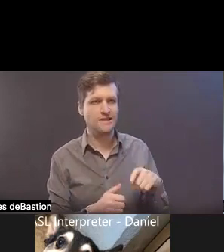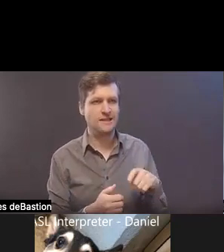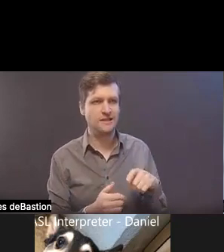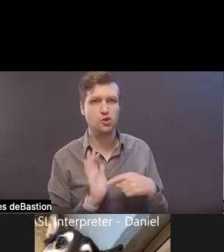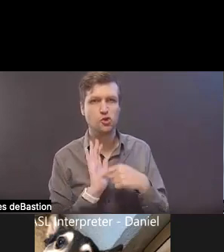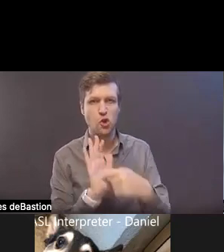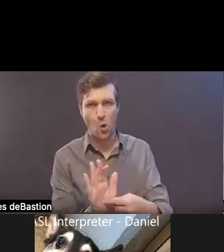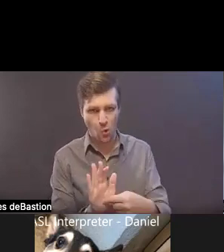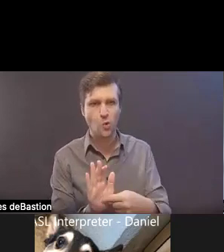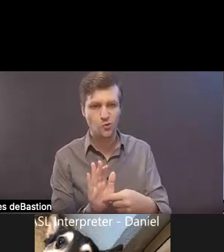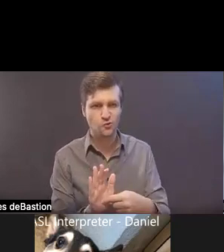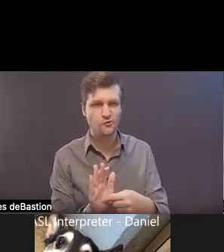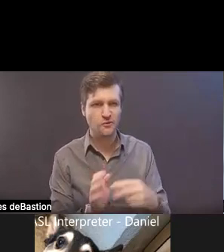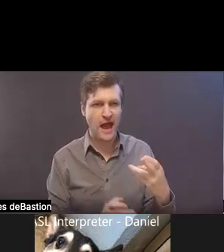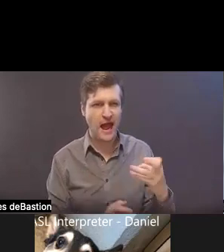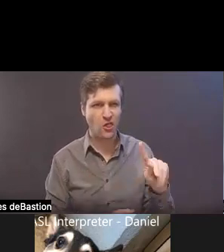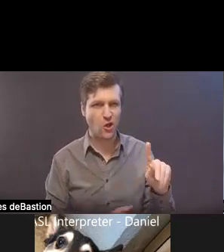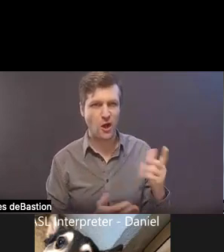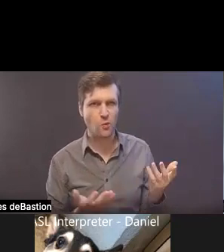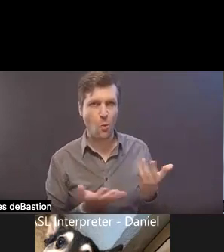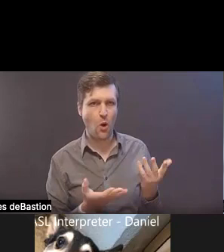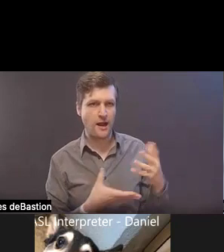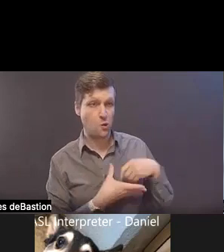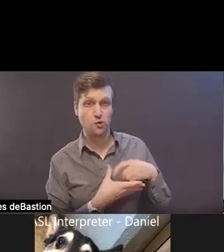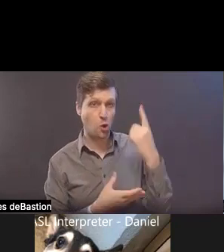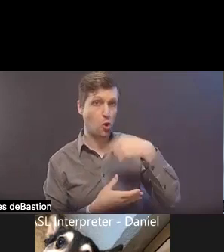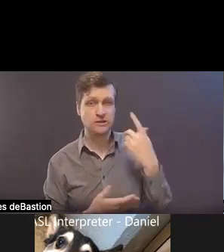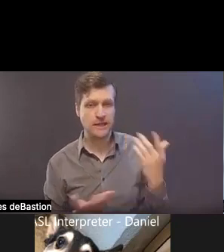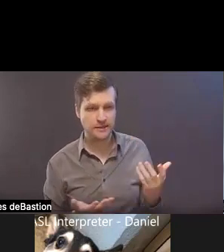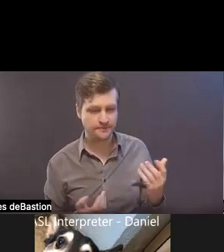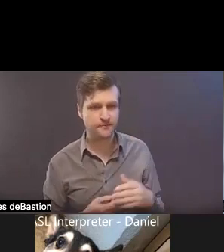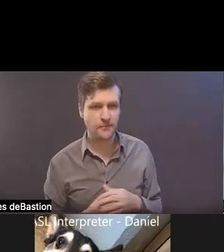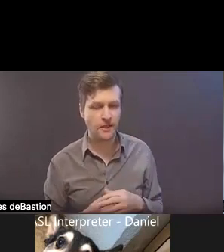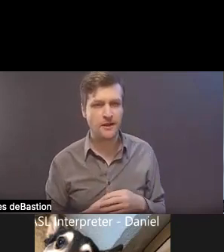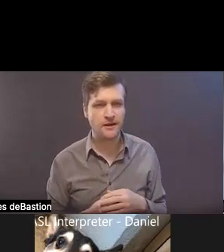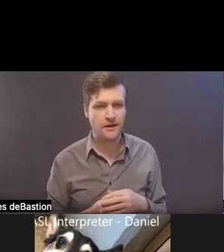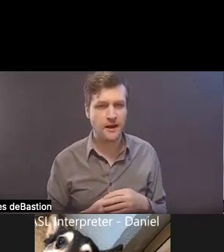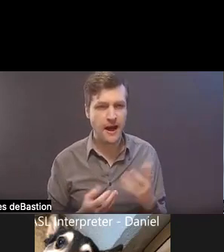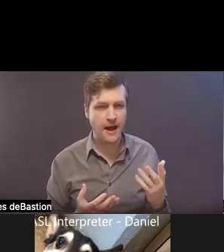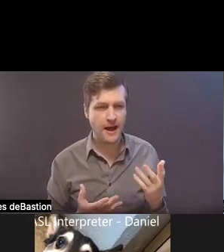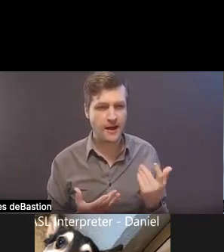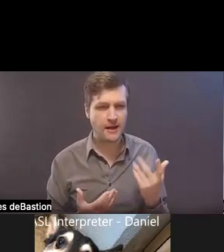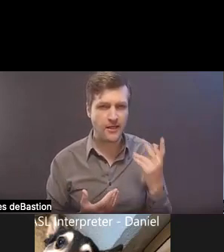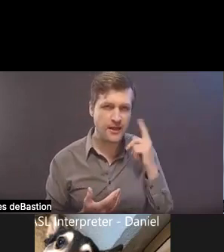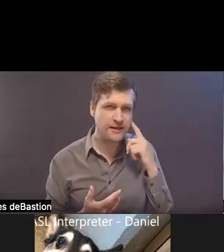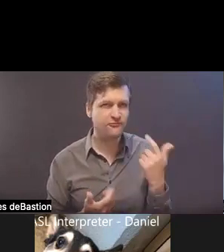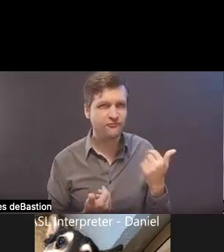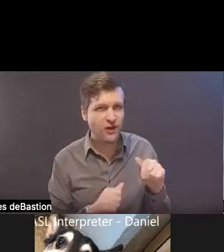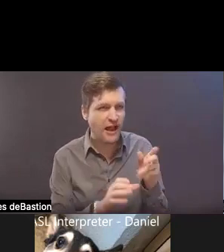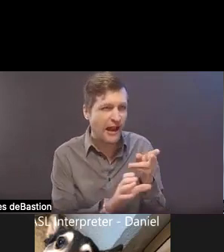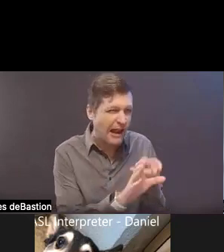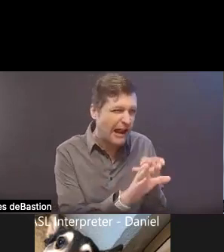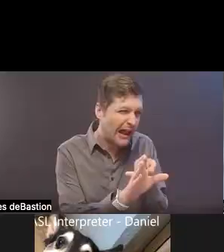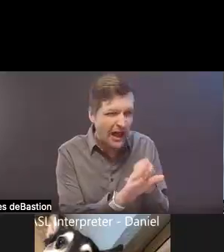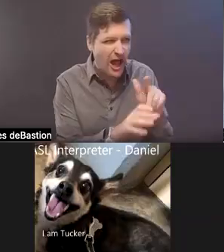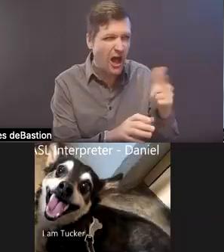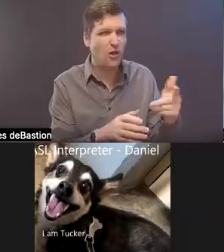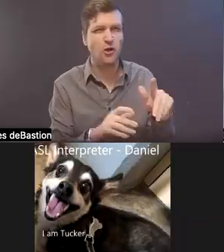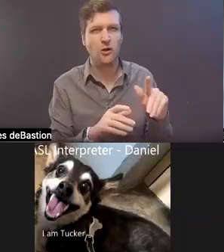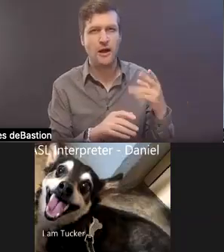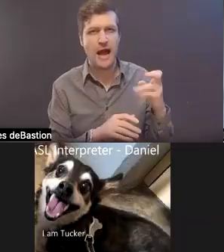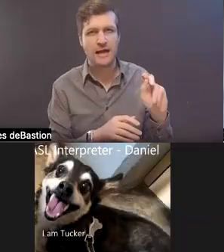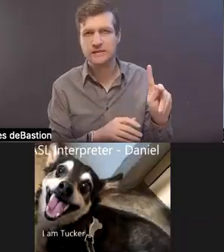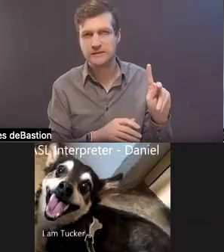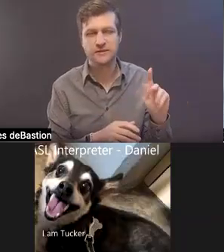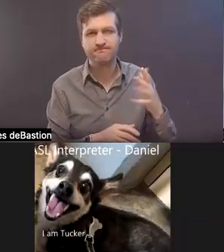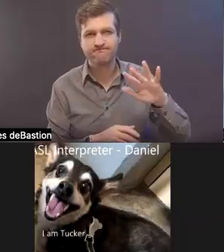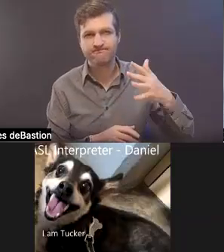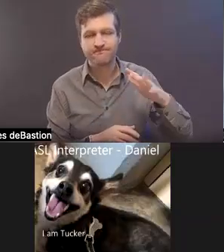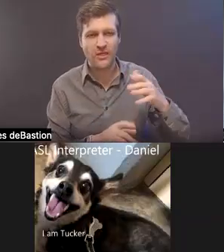Hackathon would be. And what we need to show -- how inclusion looks. I'm trying to think about